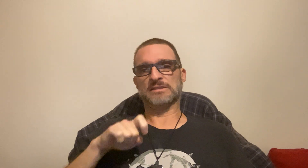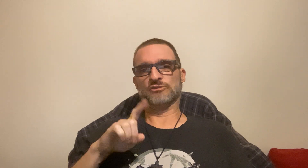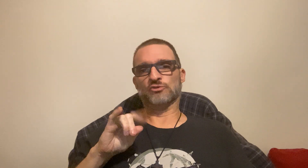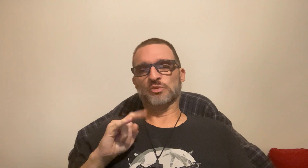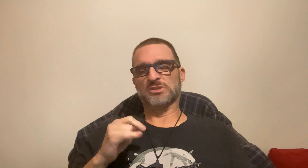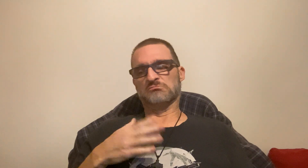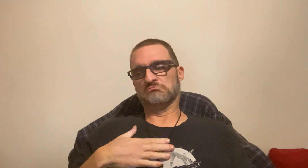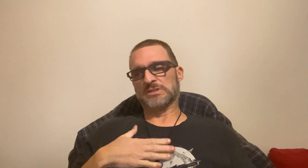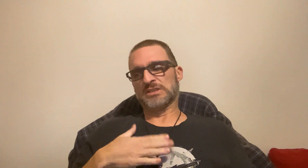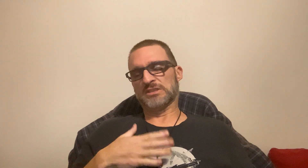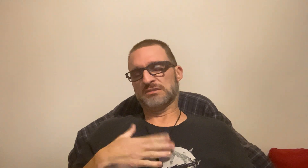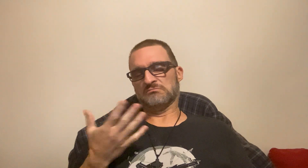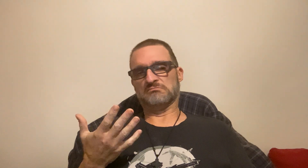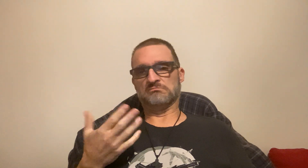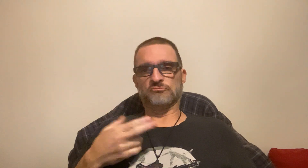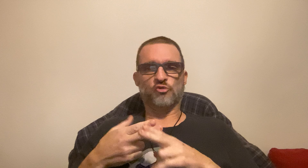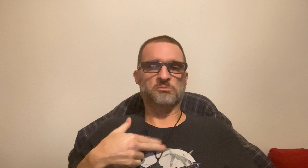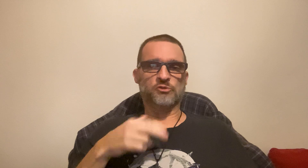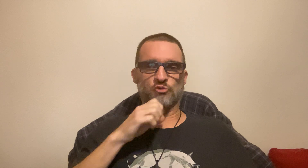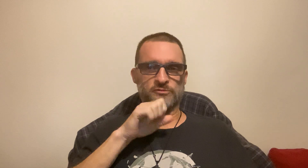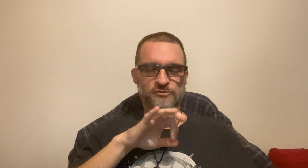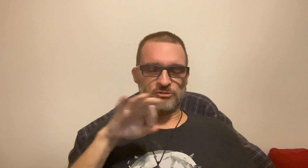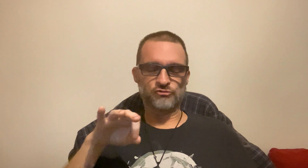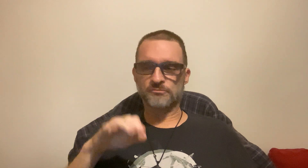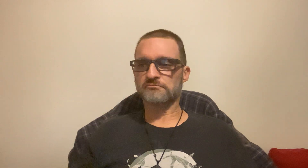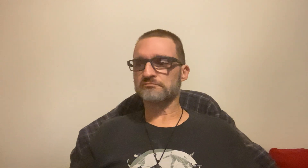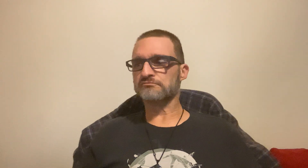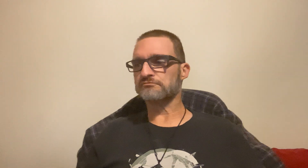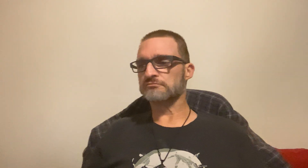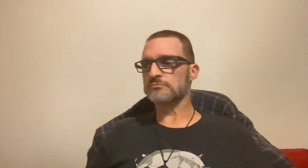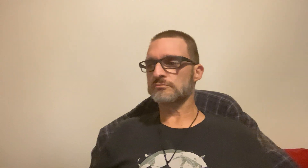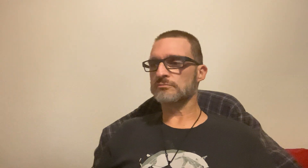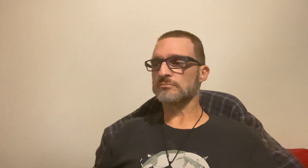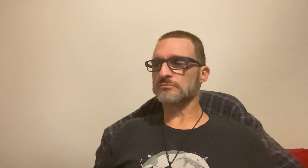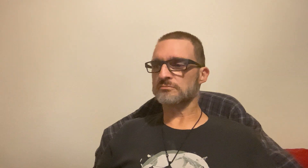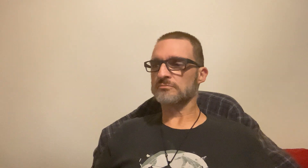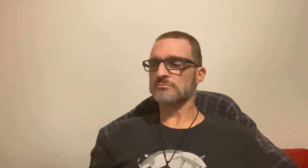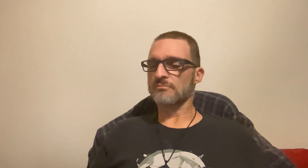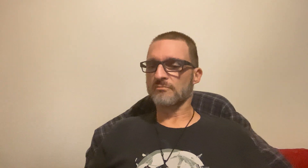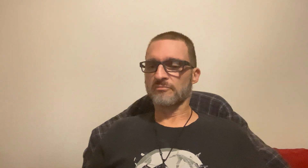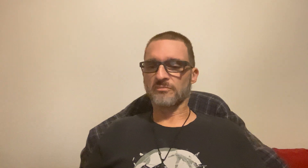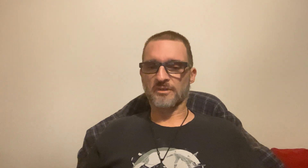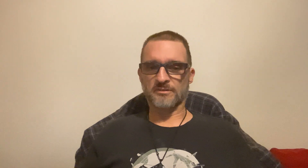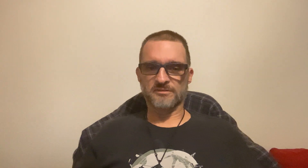I feel like I needed to do it. It's just me. Call me old-fashioned.